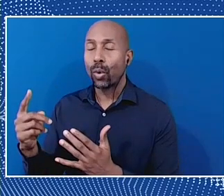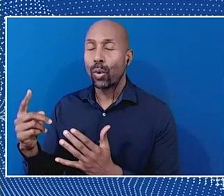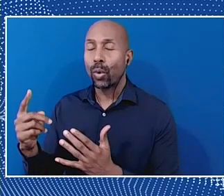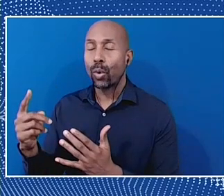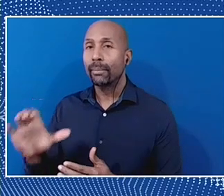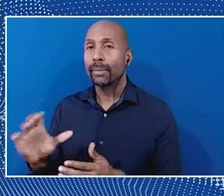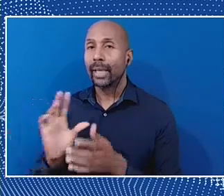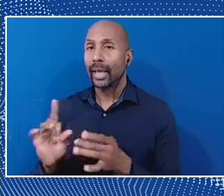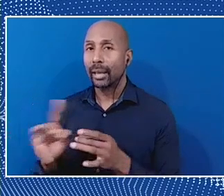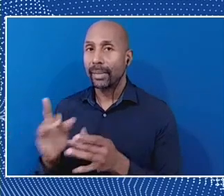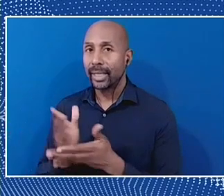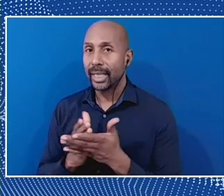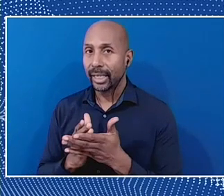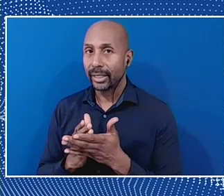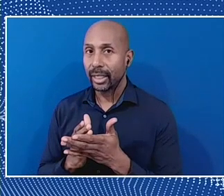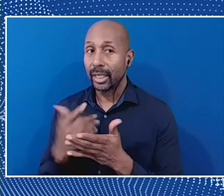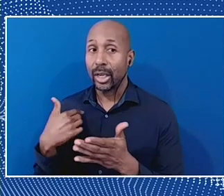to start at 3 p.m. Eastern. Sorry, Tamy.